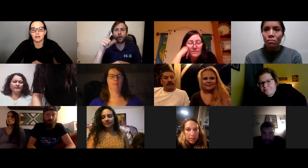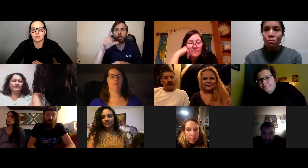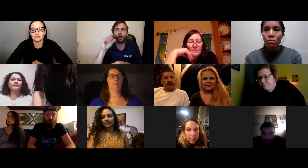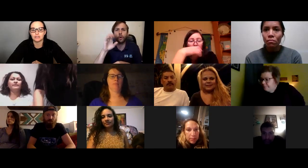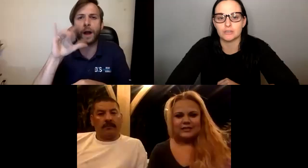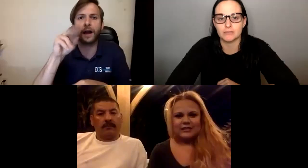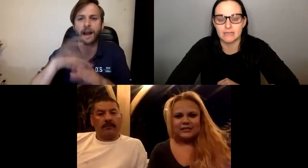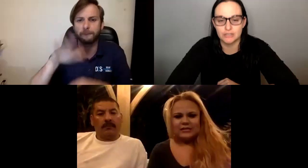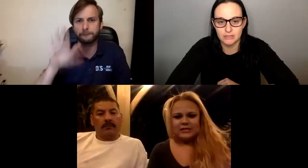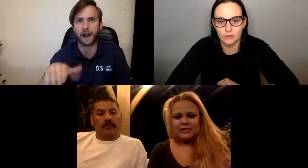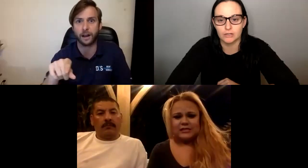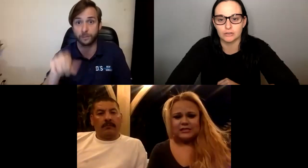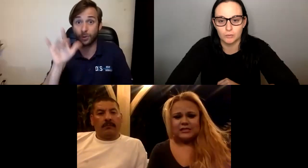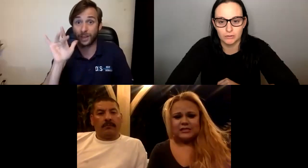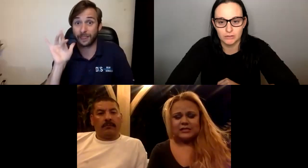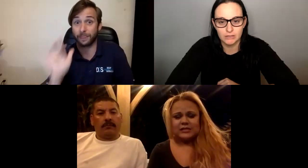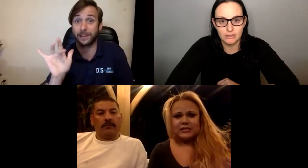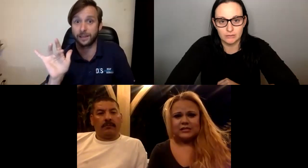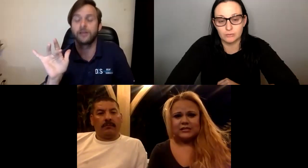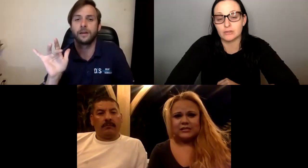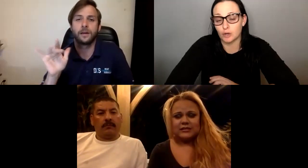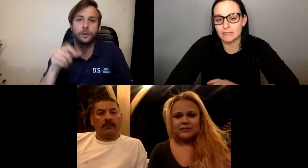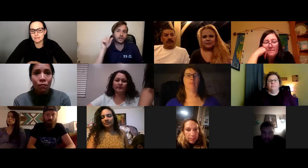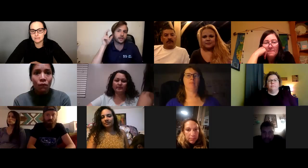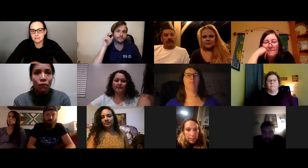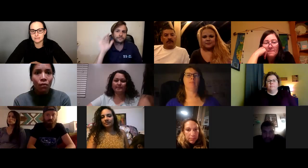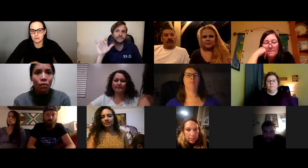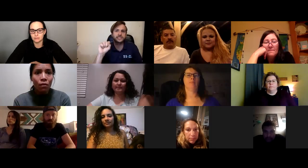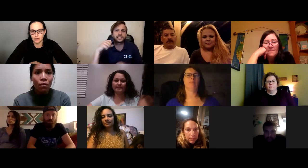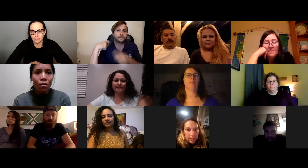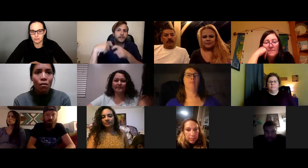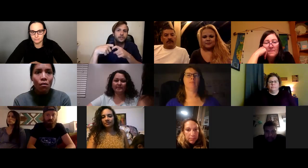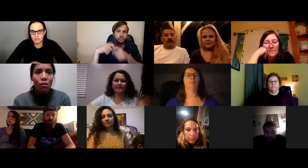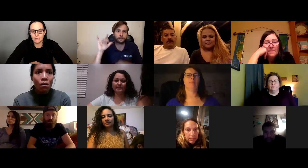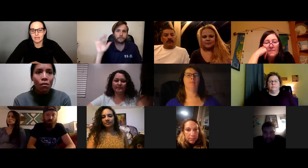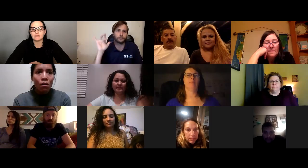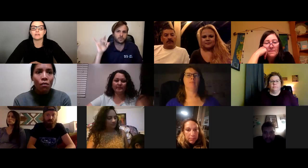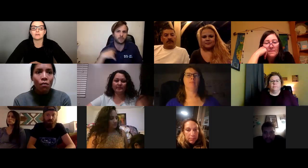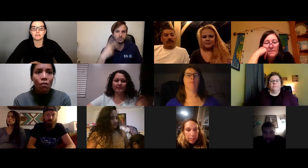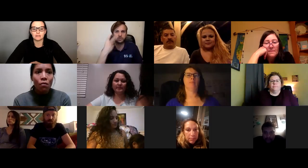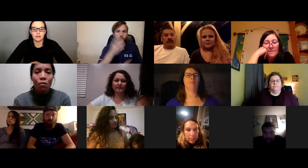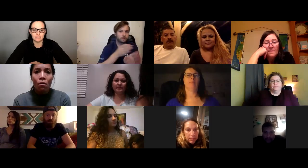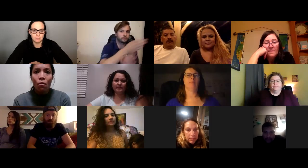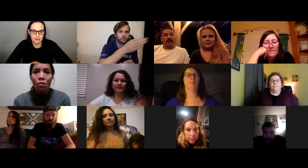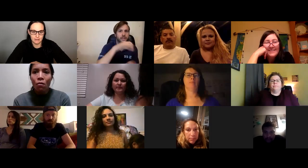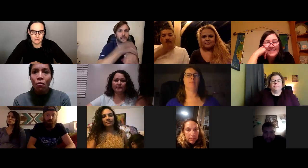on the interpretation or global where the globe is down below